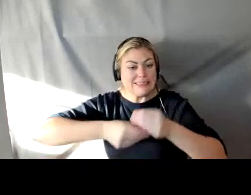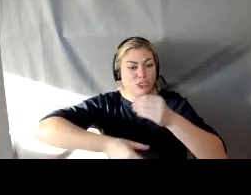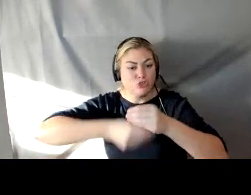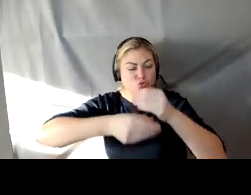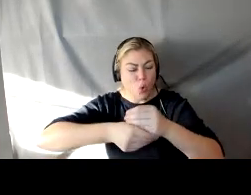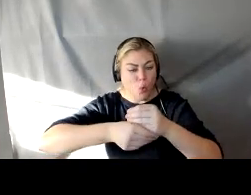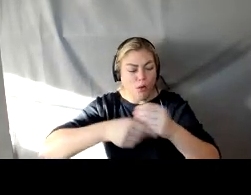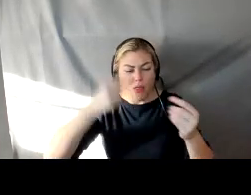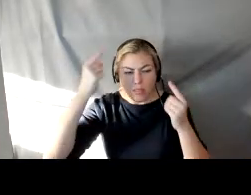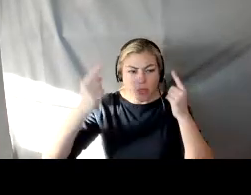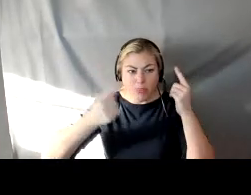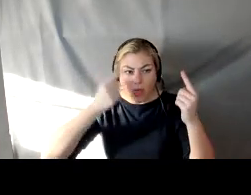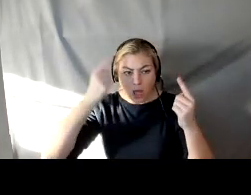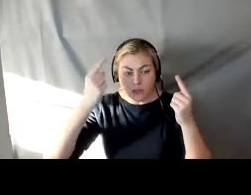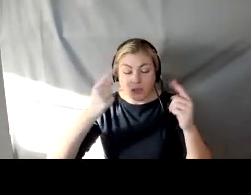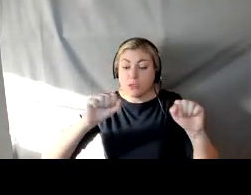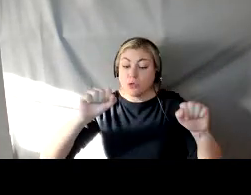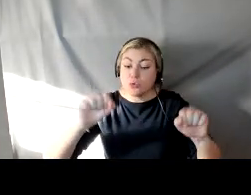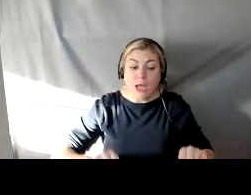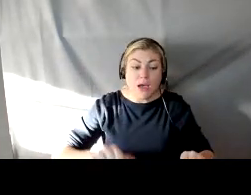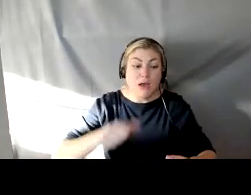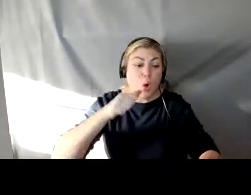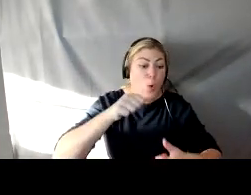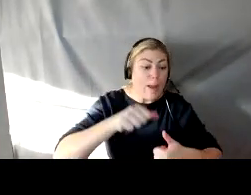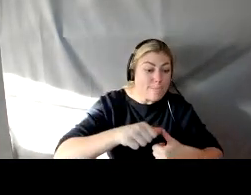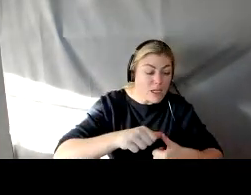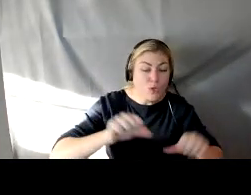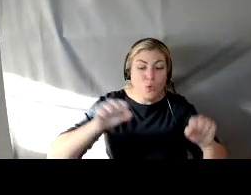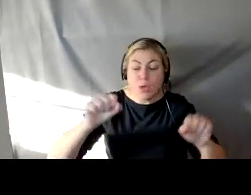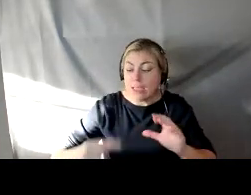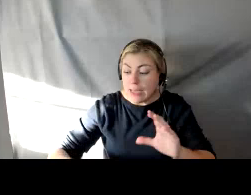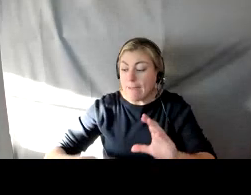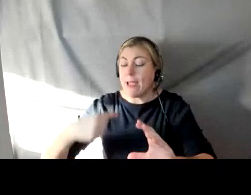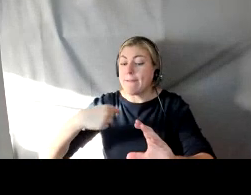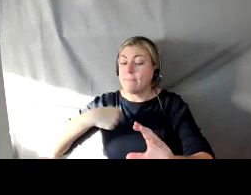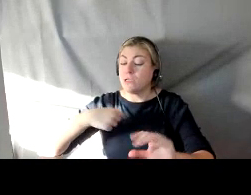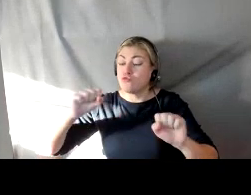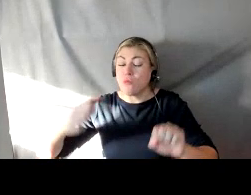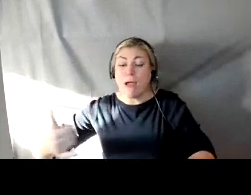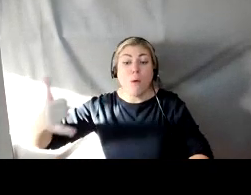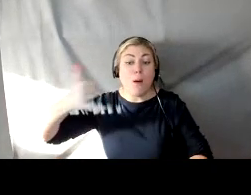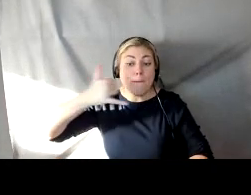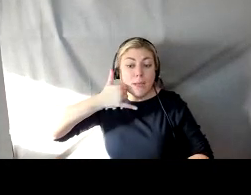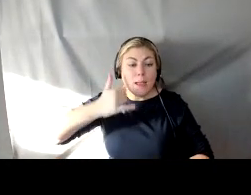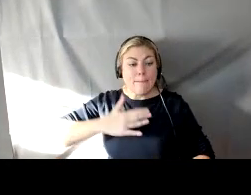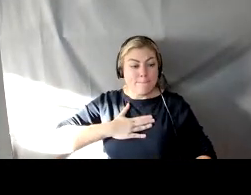You can write me, you can e-mail me, you can call me. My address is on this slide.